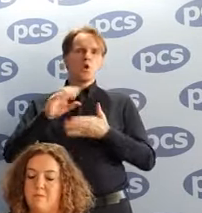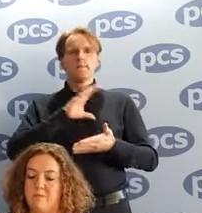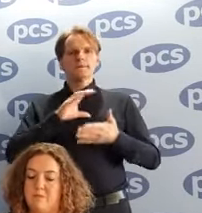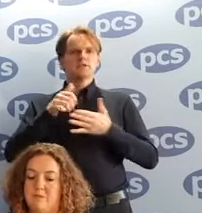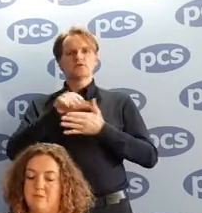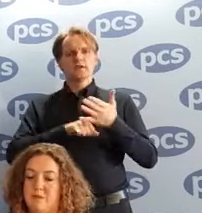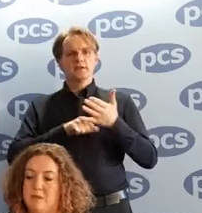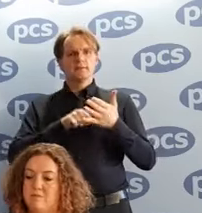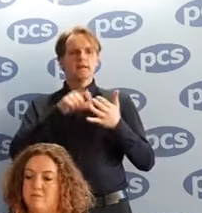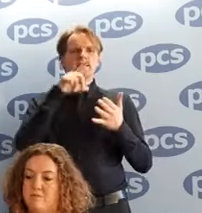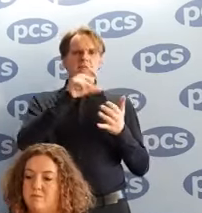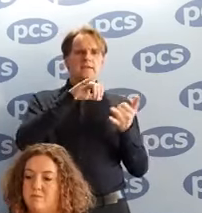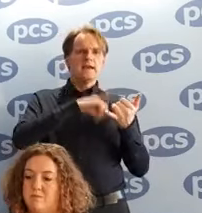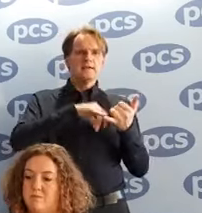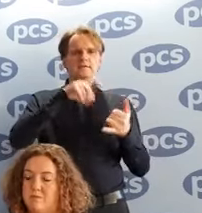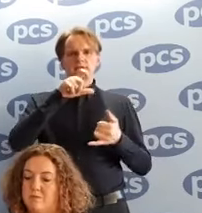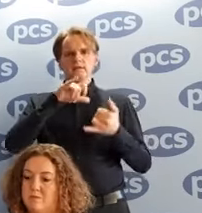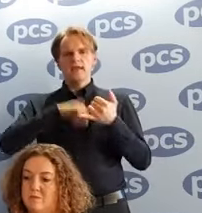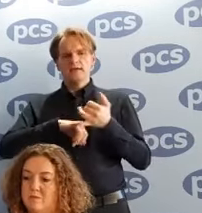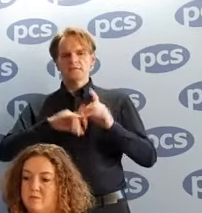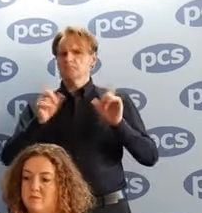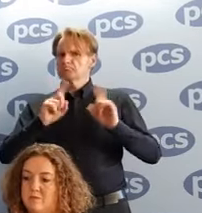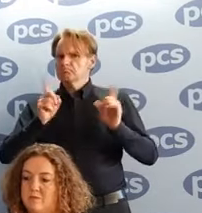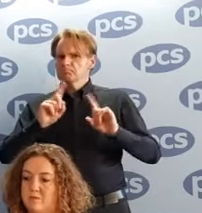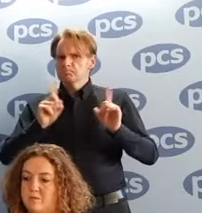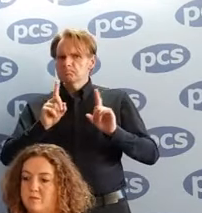and we've had a particular question come in from Graham